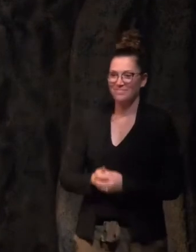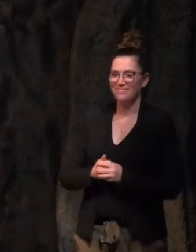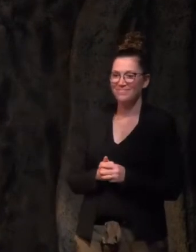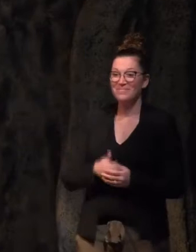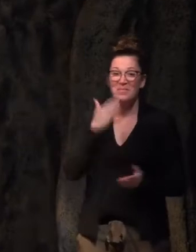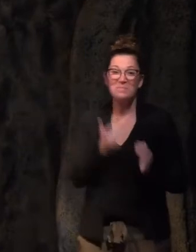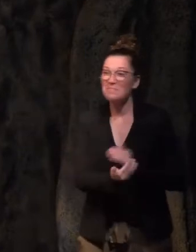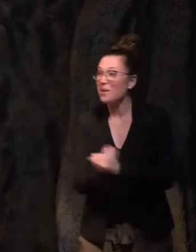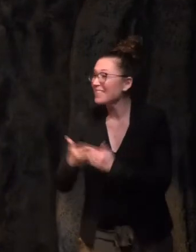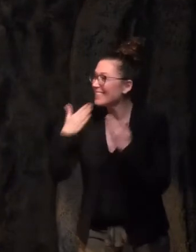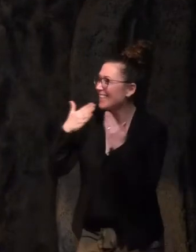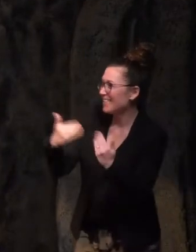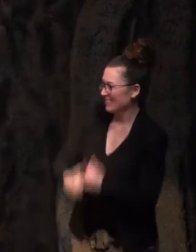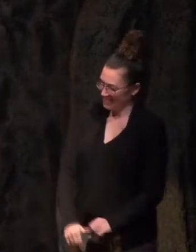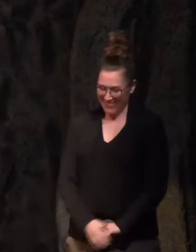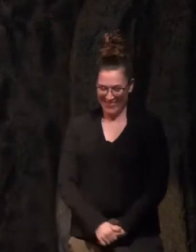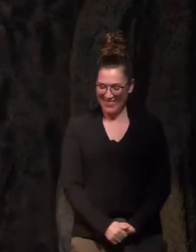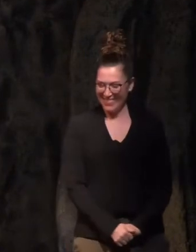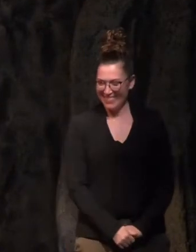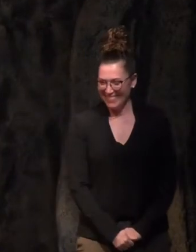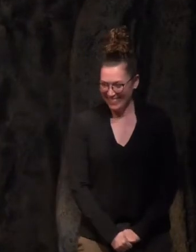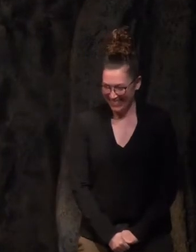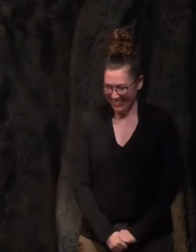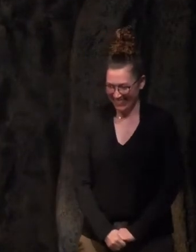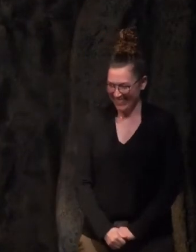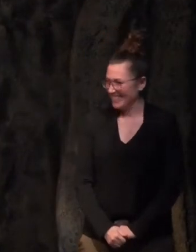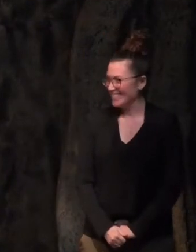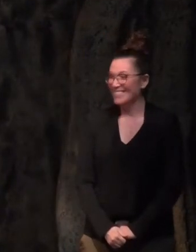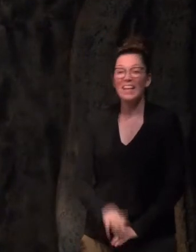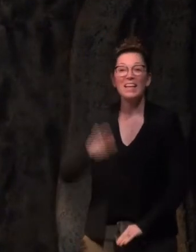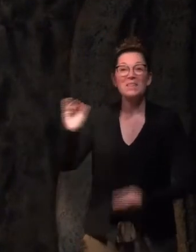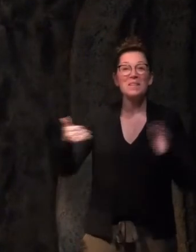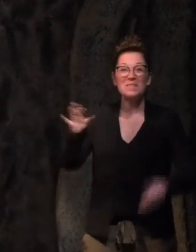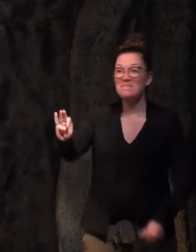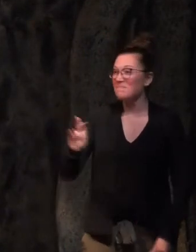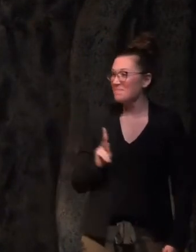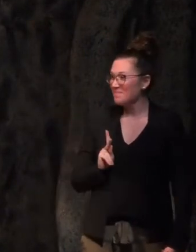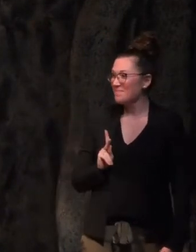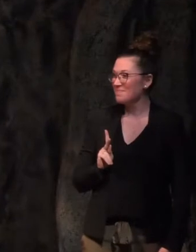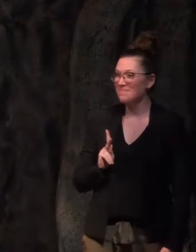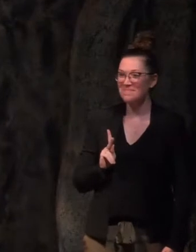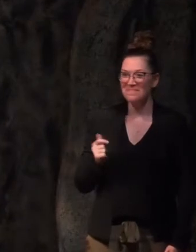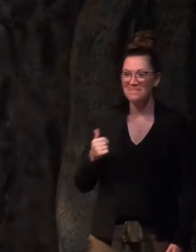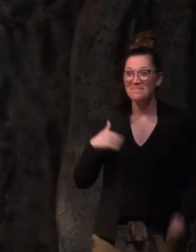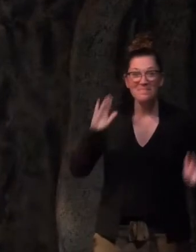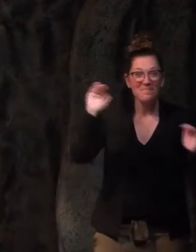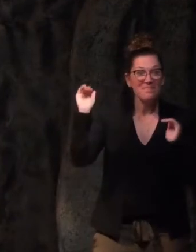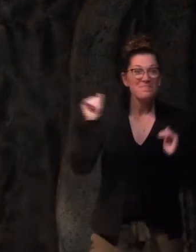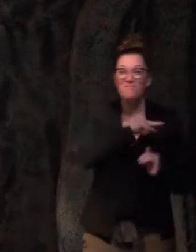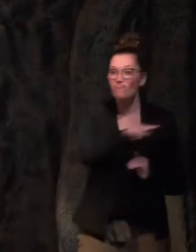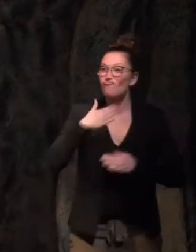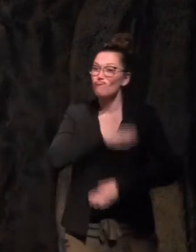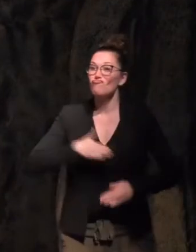Chuck, thank you. Welcome back. I hope everyone had a good night last night.